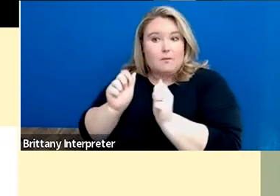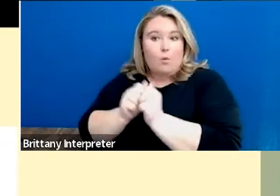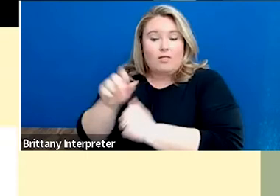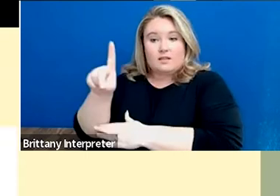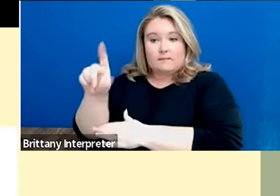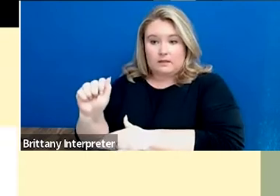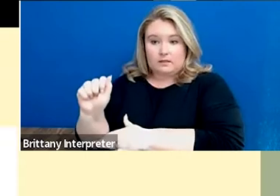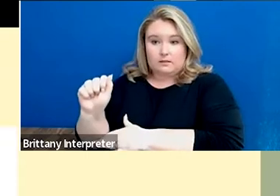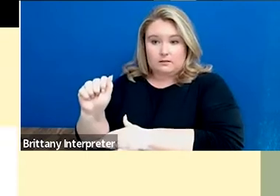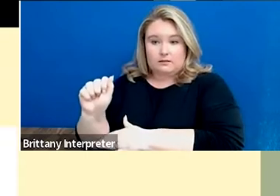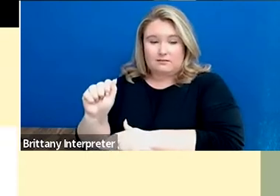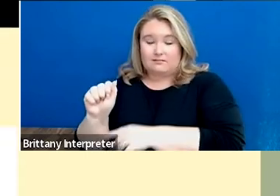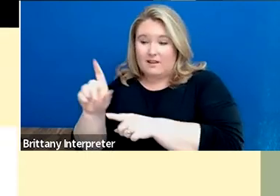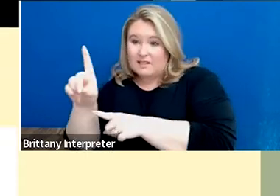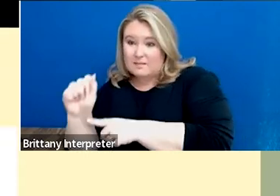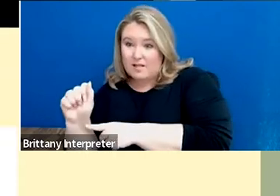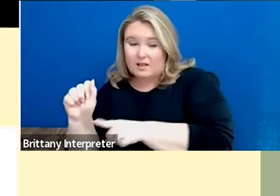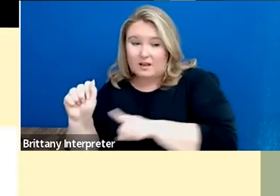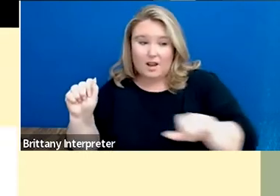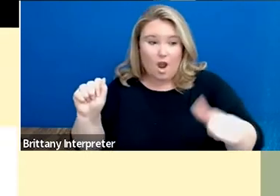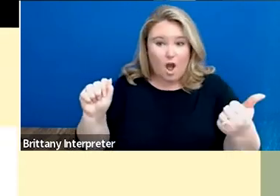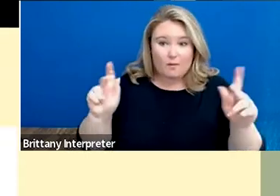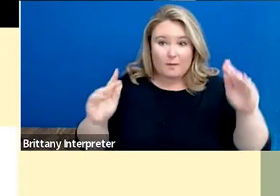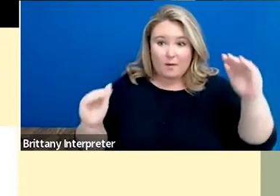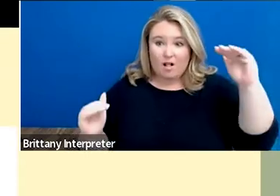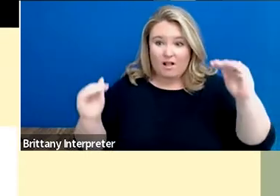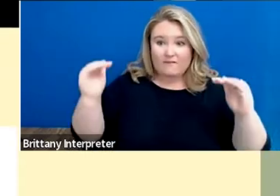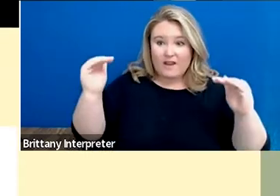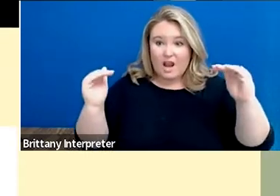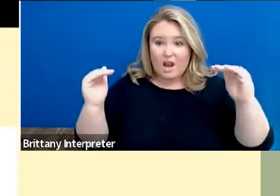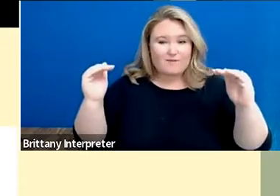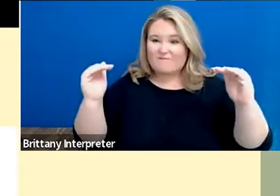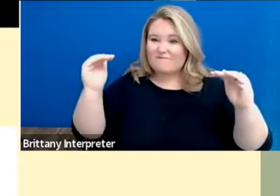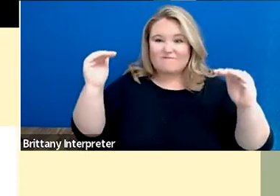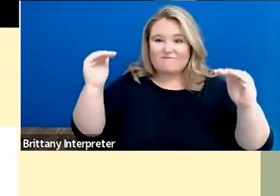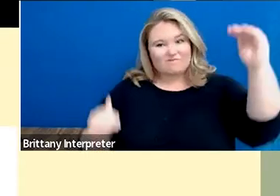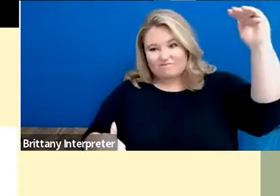on an equal basis or pursue opportunities like people without disabilities.